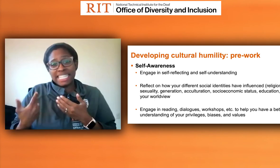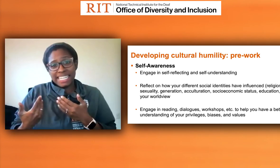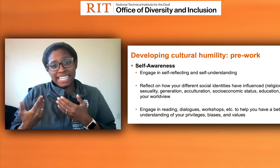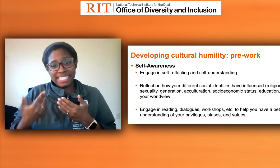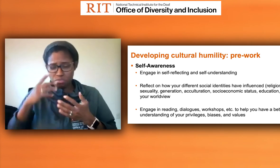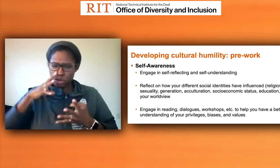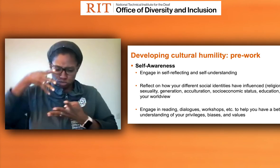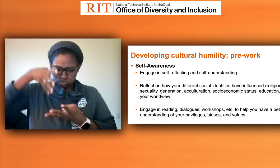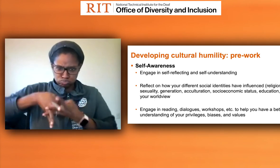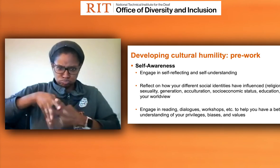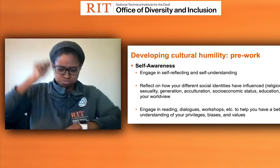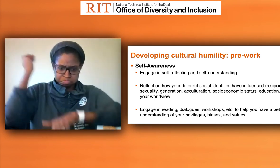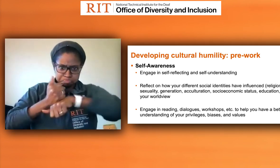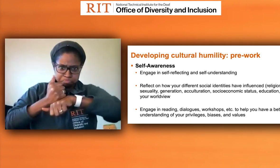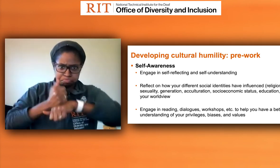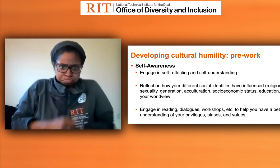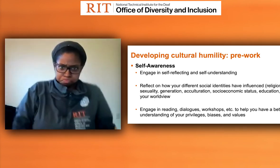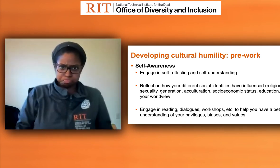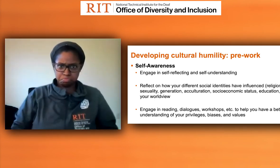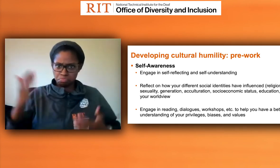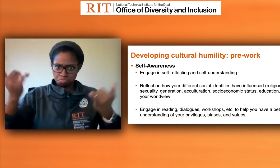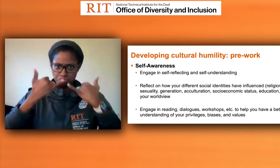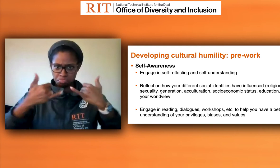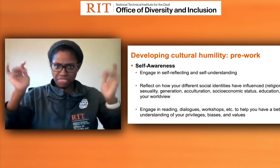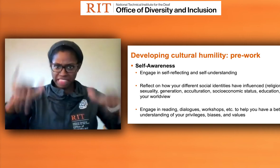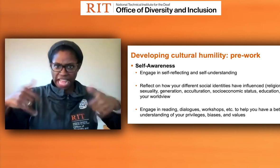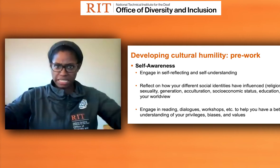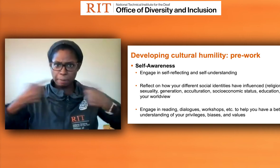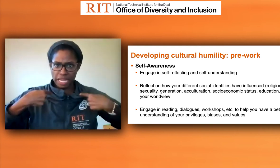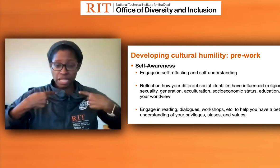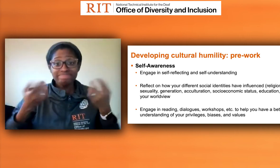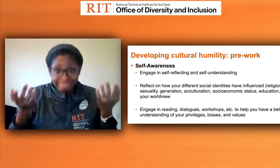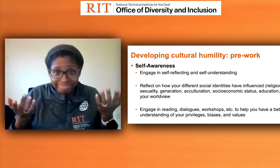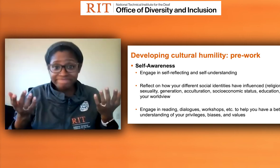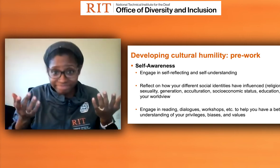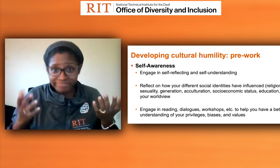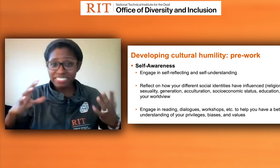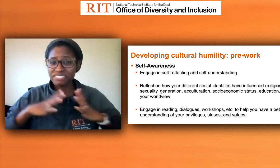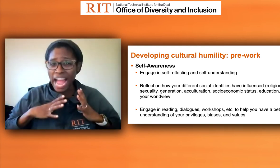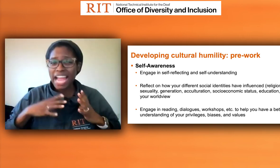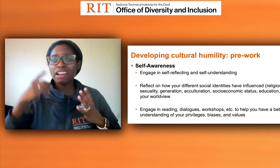And, of course, that's not easy for all people. Some people are very, very strongly based in their religion, in their faith,